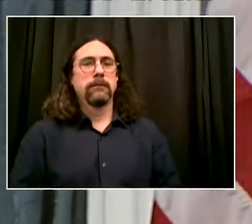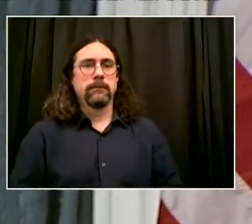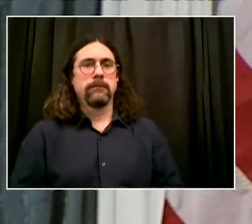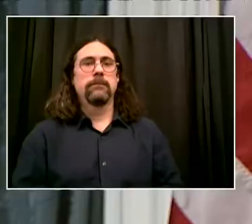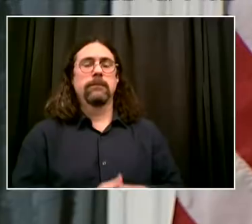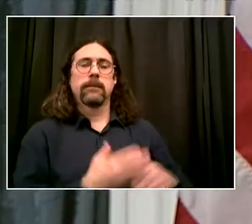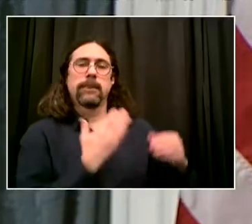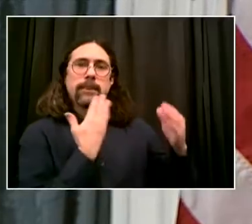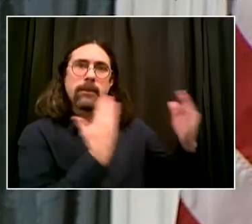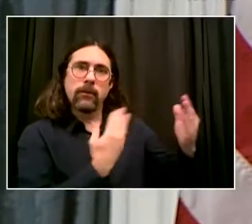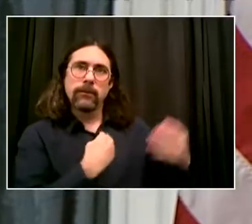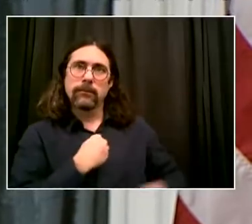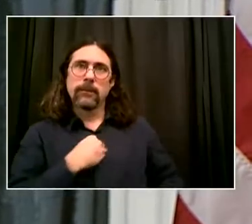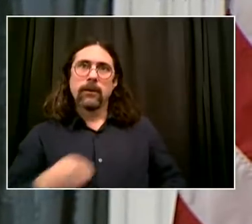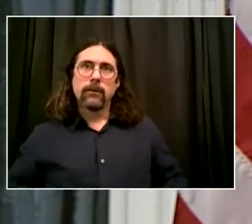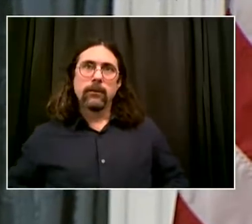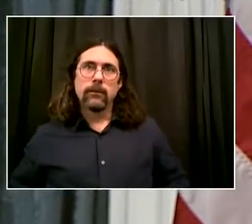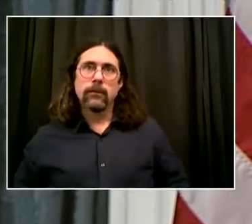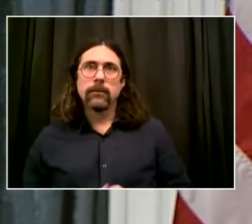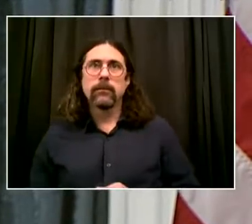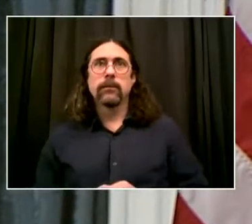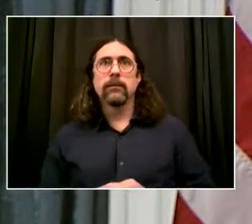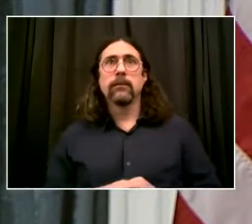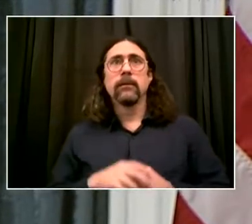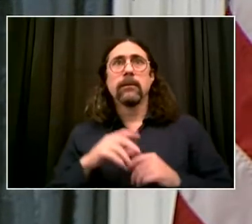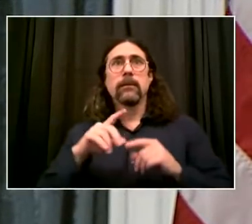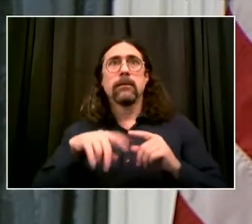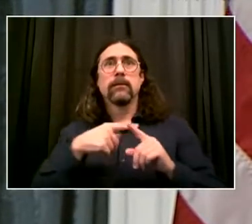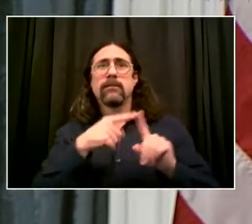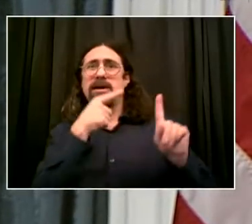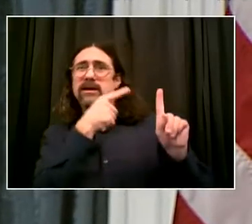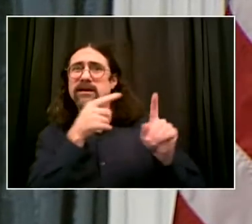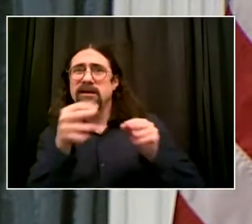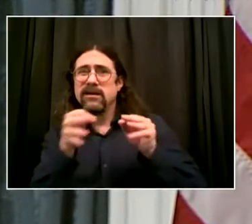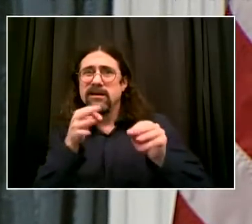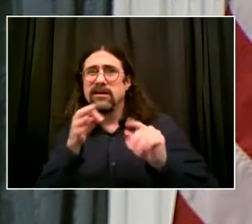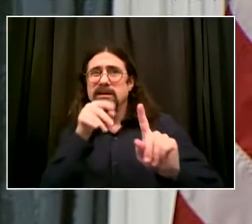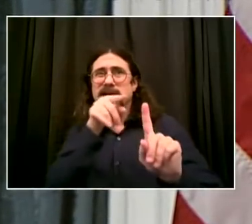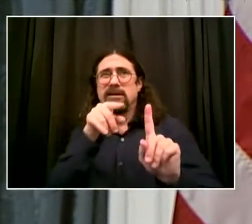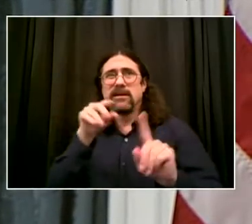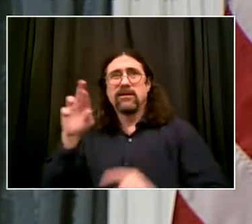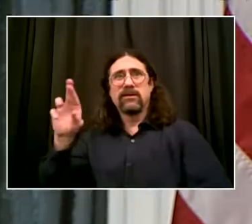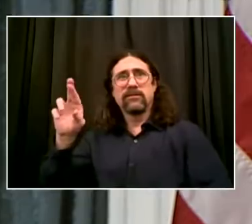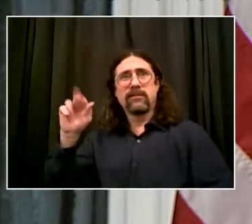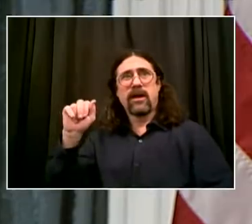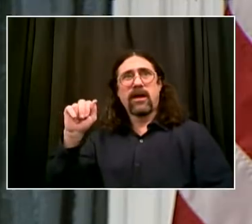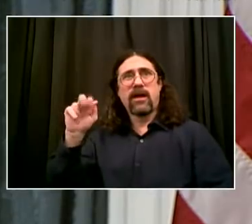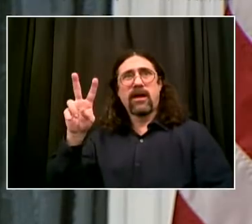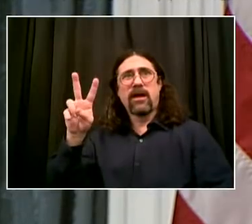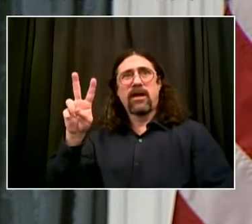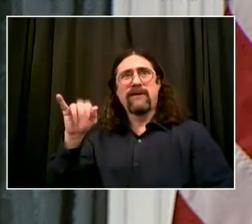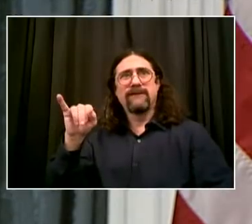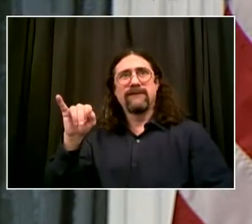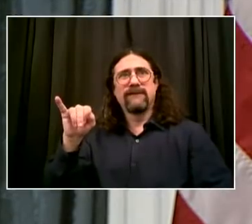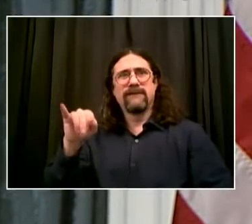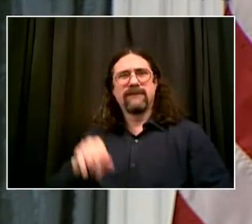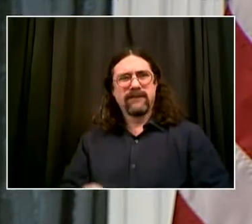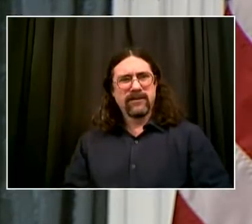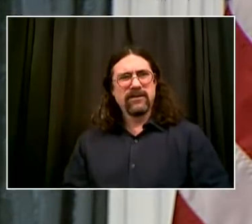WHEN YOU PUT